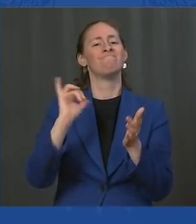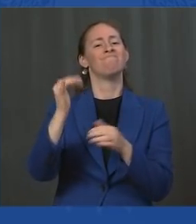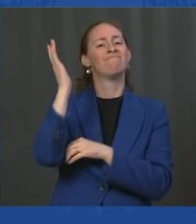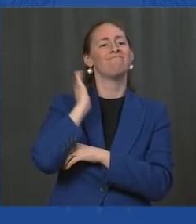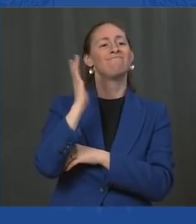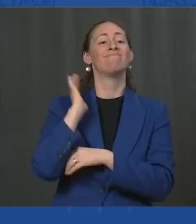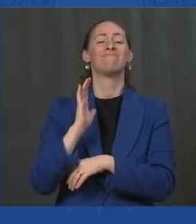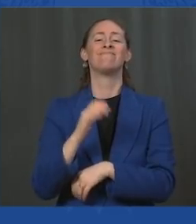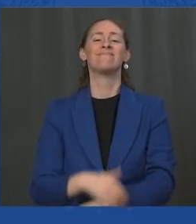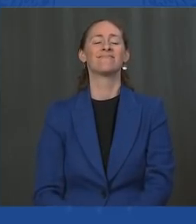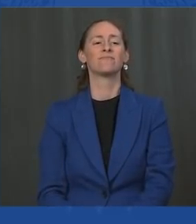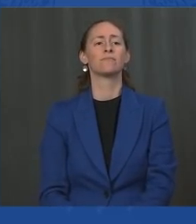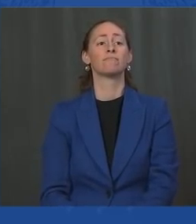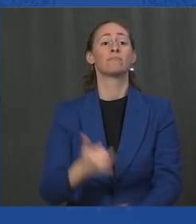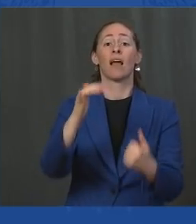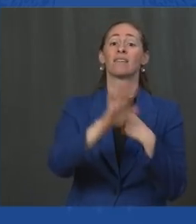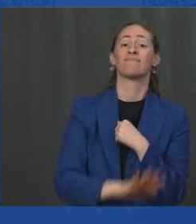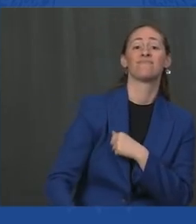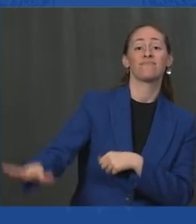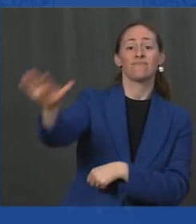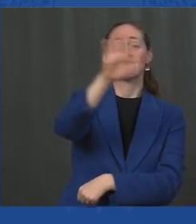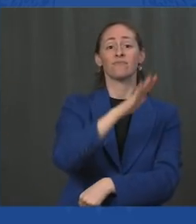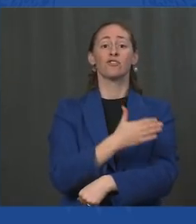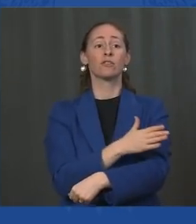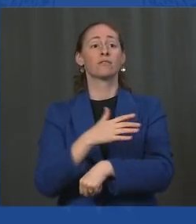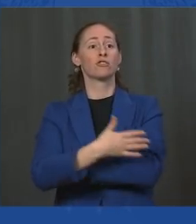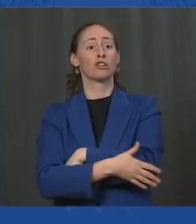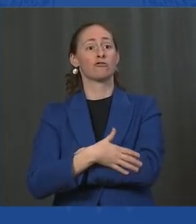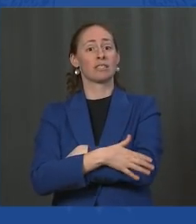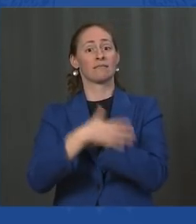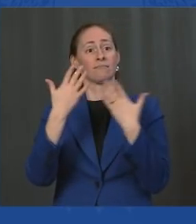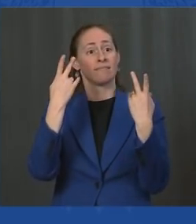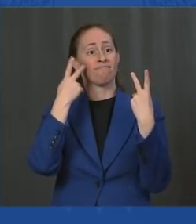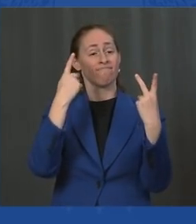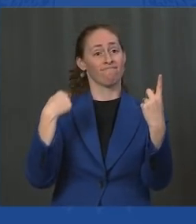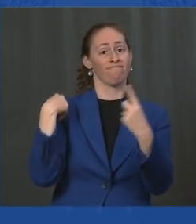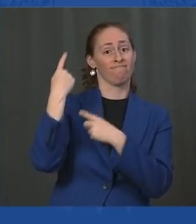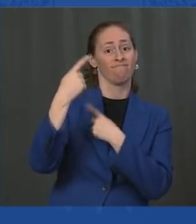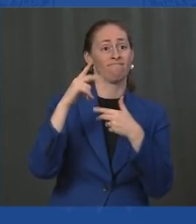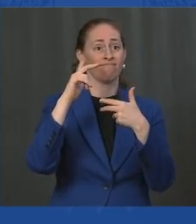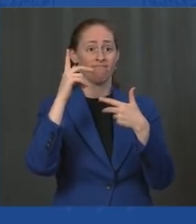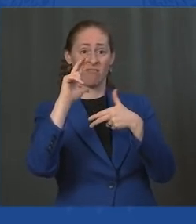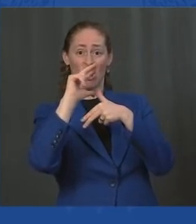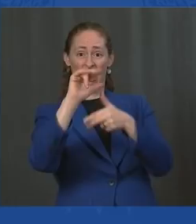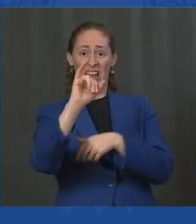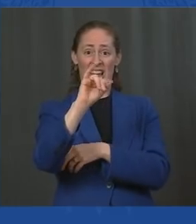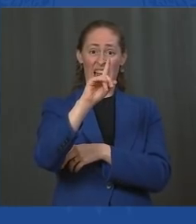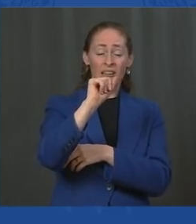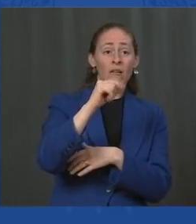And to the country: The past few days of Hurricane Ida and the wildfires in the West and the unprecedented flash floods